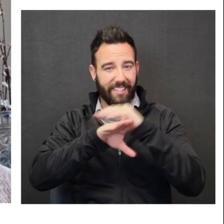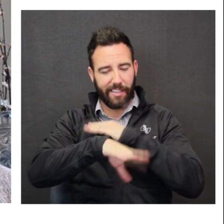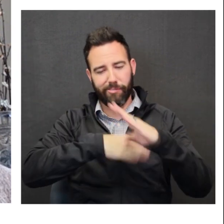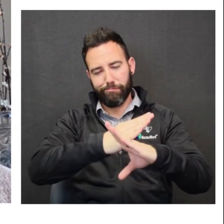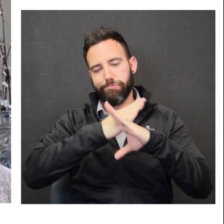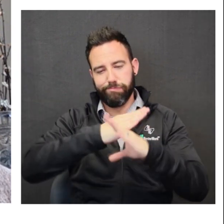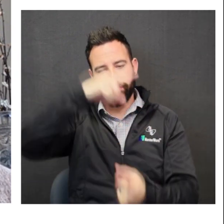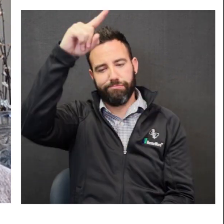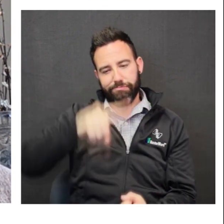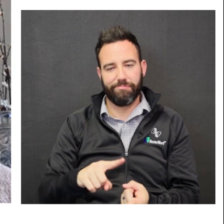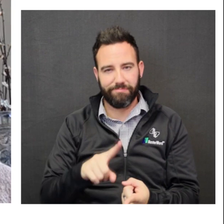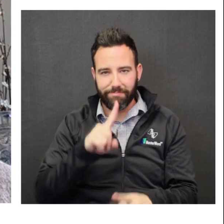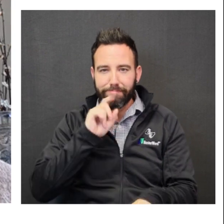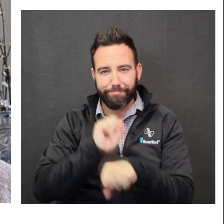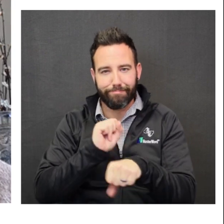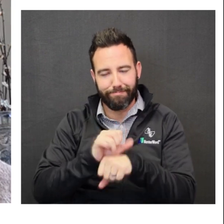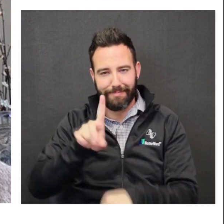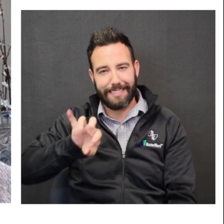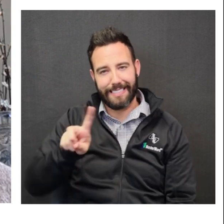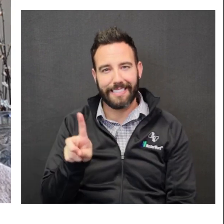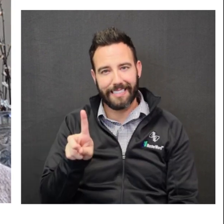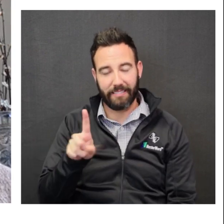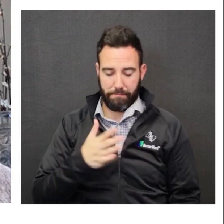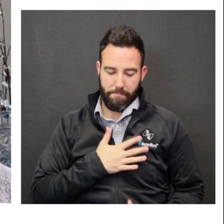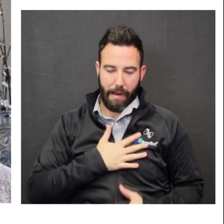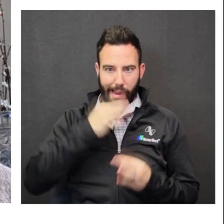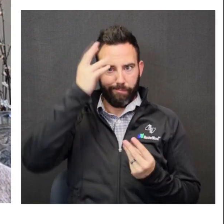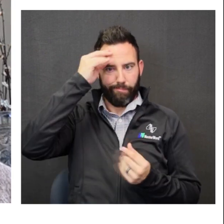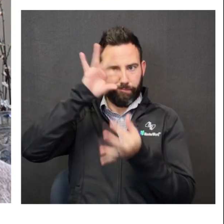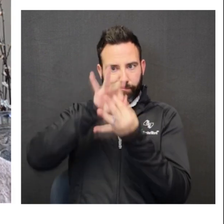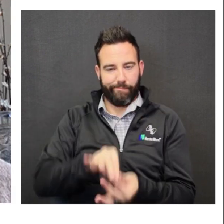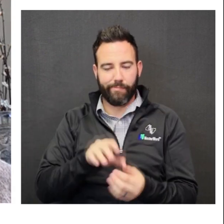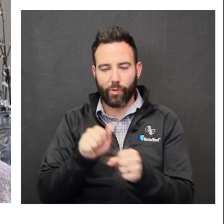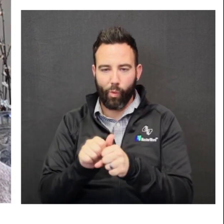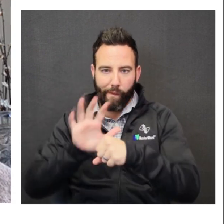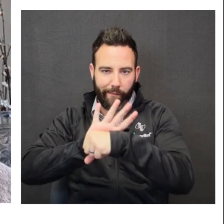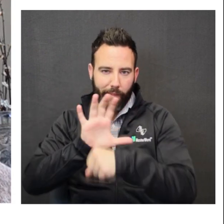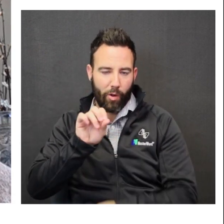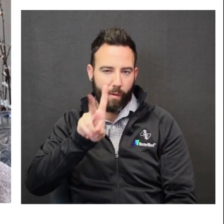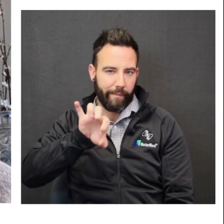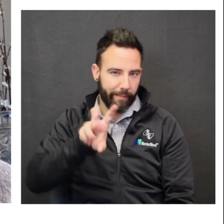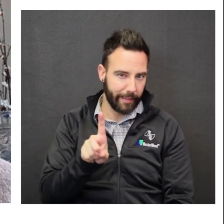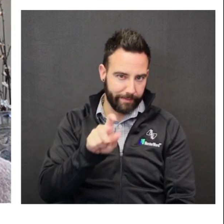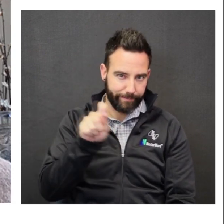loss of access in my perspective around COVID, COVID related information anyway.